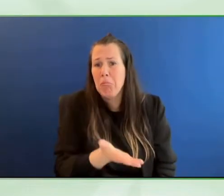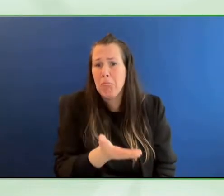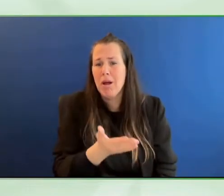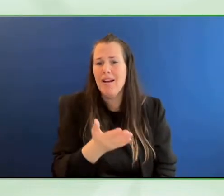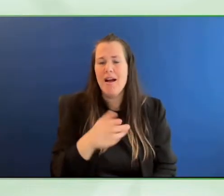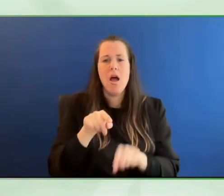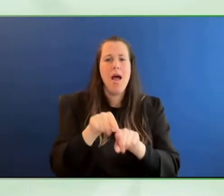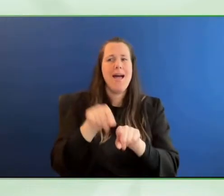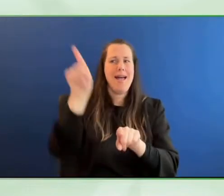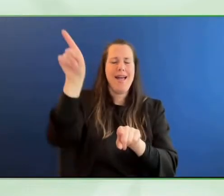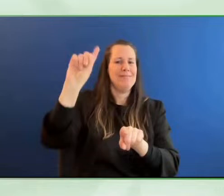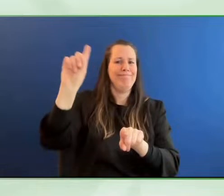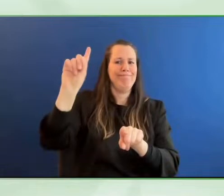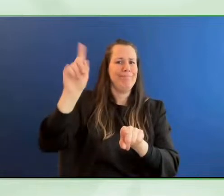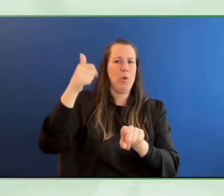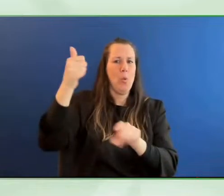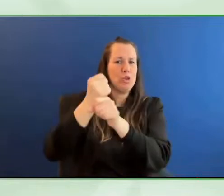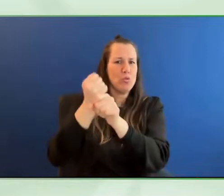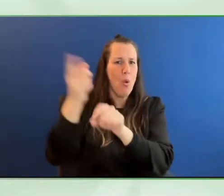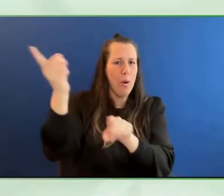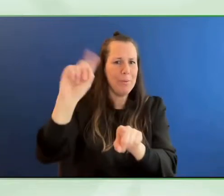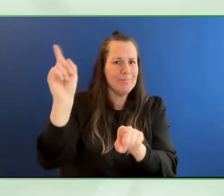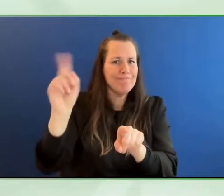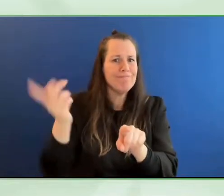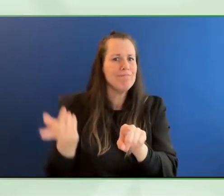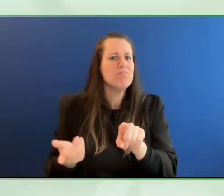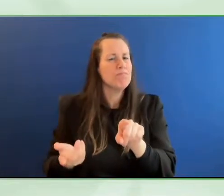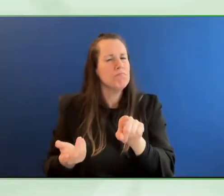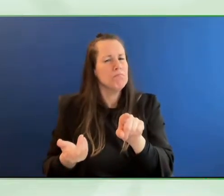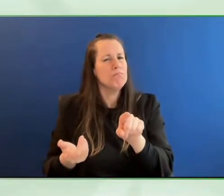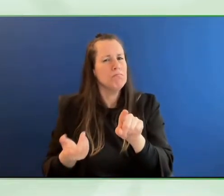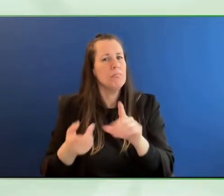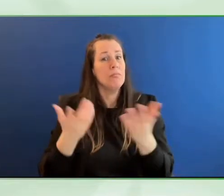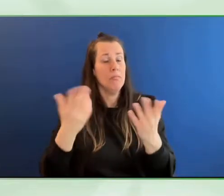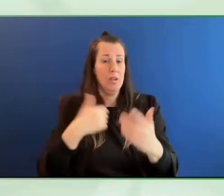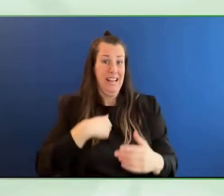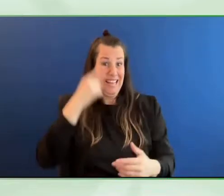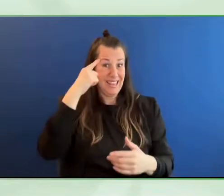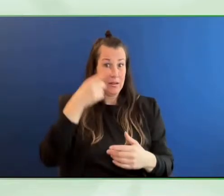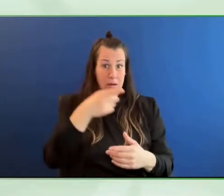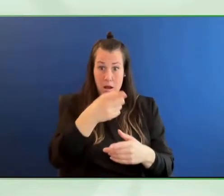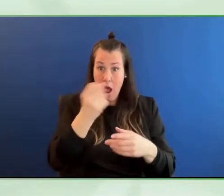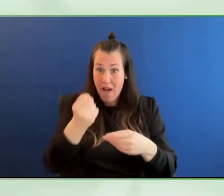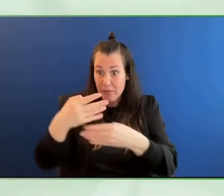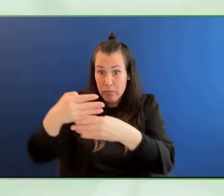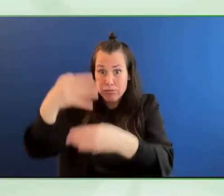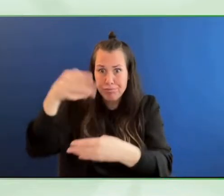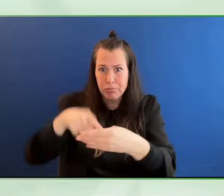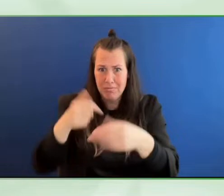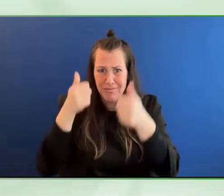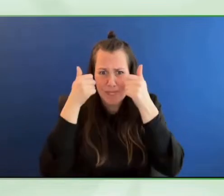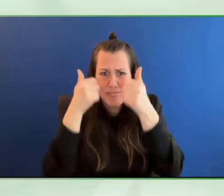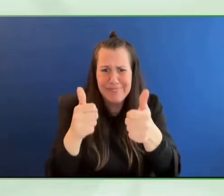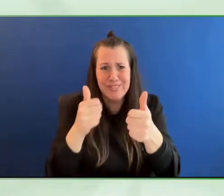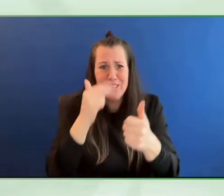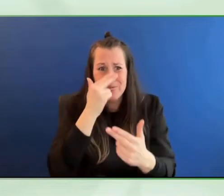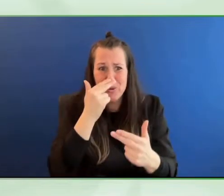We haven't found something creative that we don't think AI can help us be even more creative. That's probably the message, isn't it?